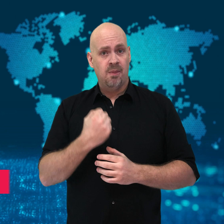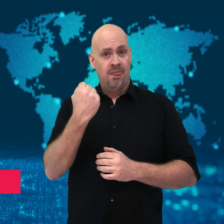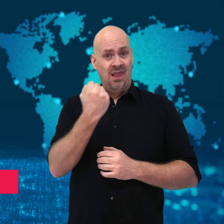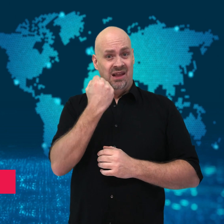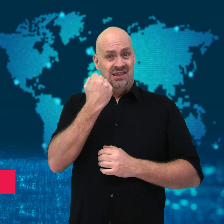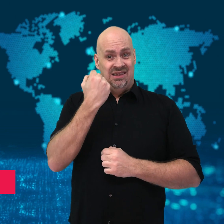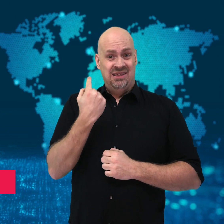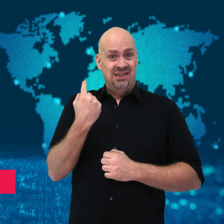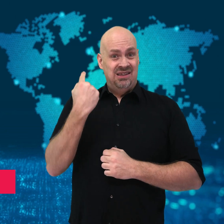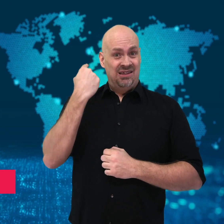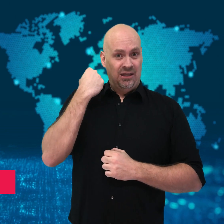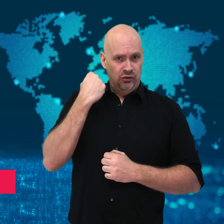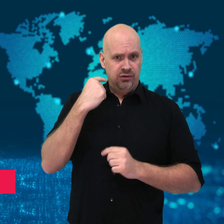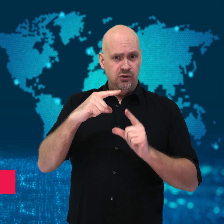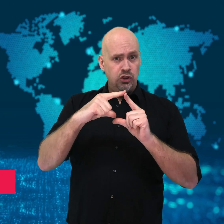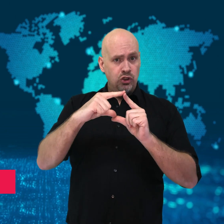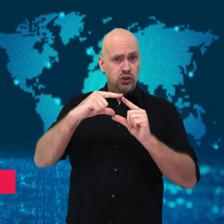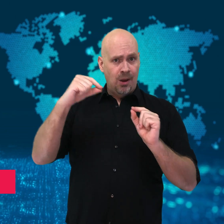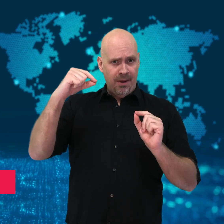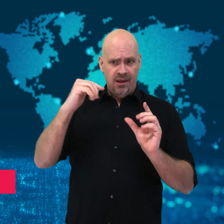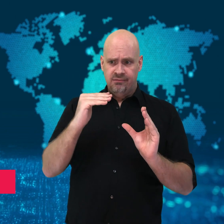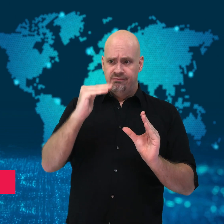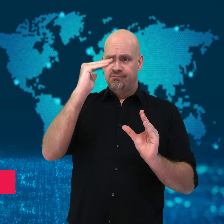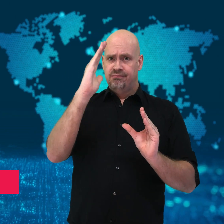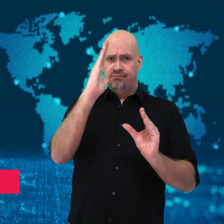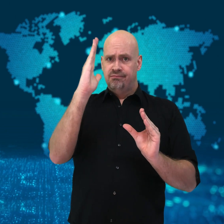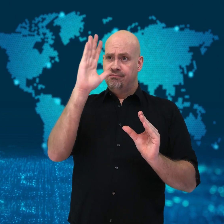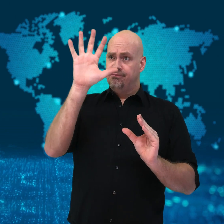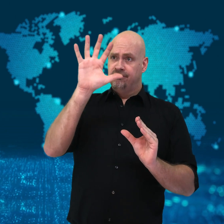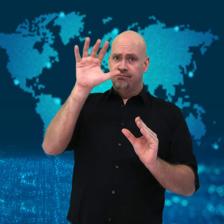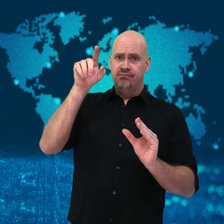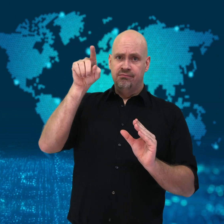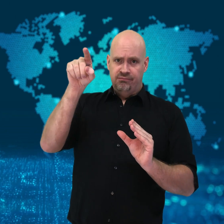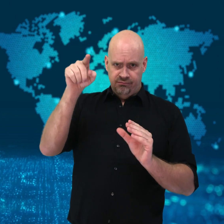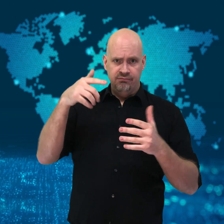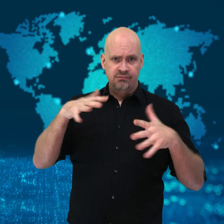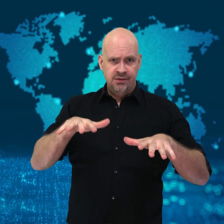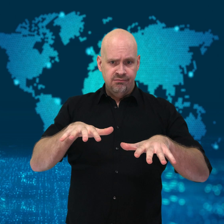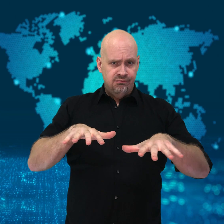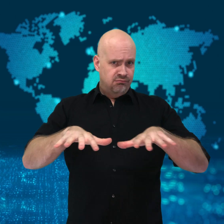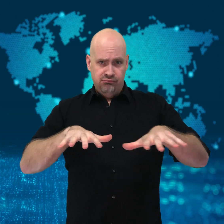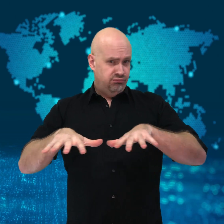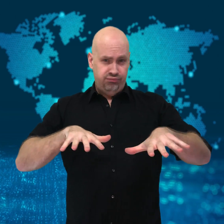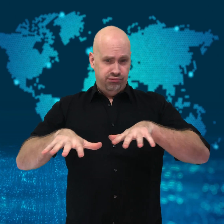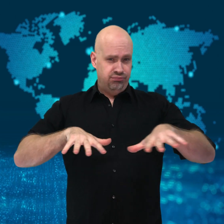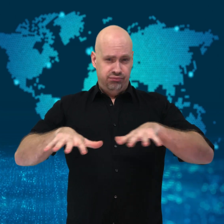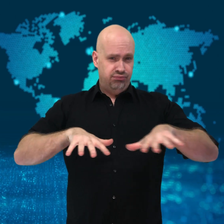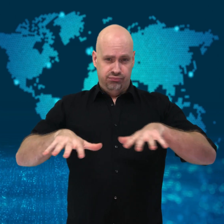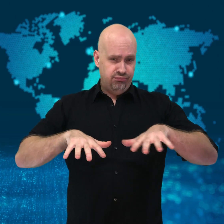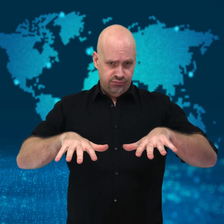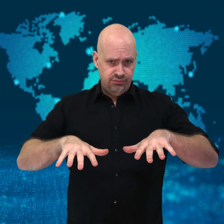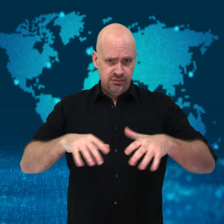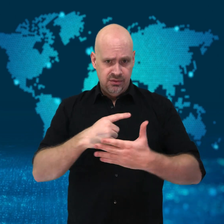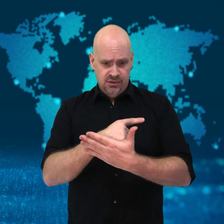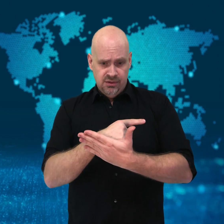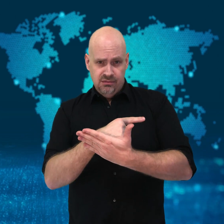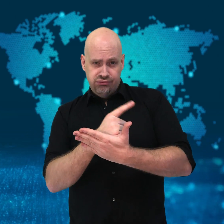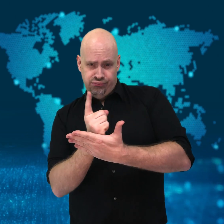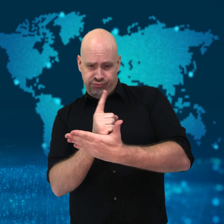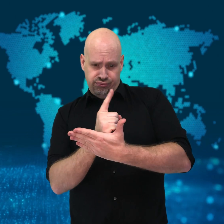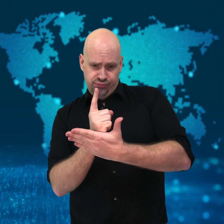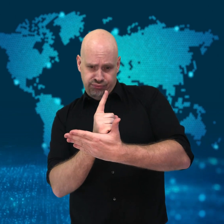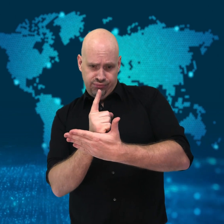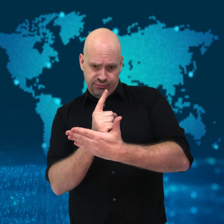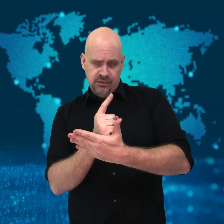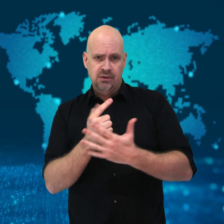[Gavin]: A 7.3 magnitude earthquake hit the coast of northeastern